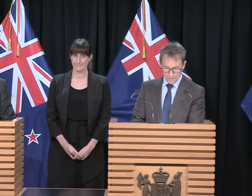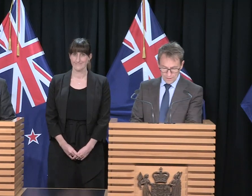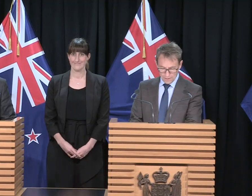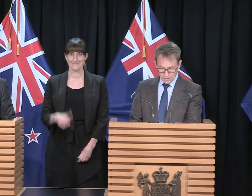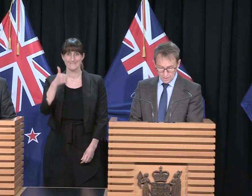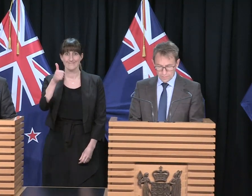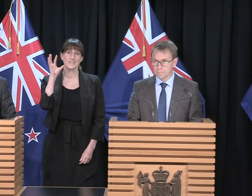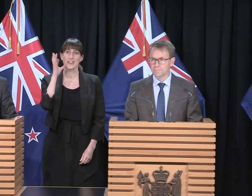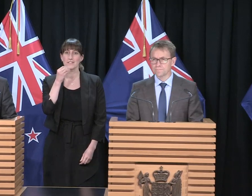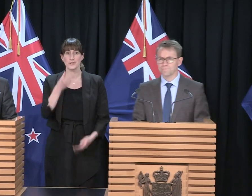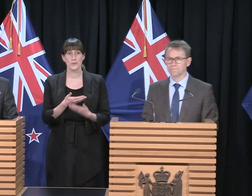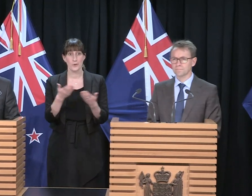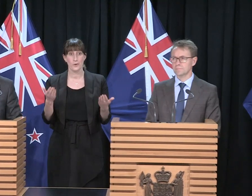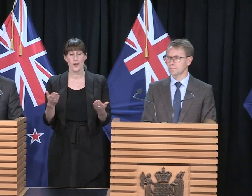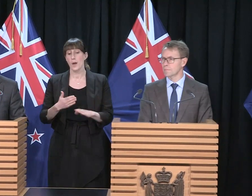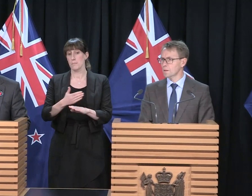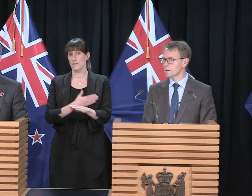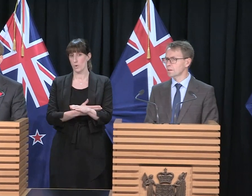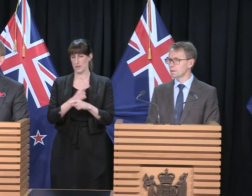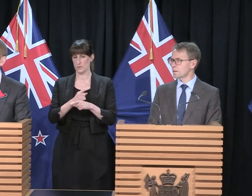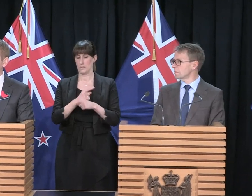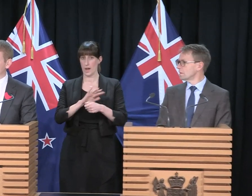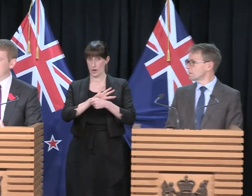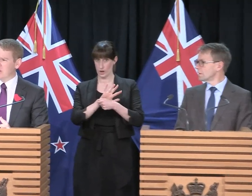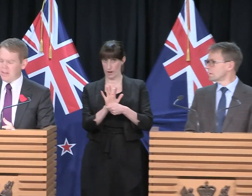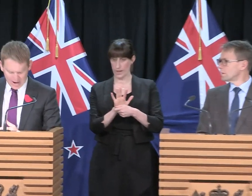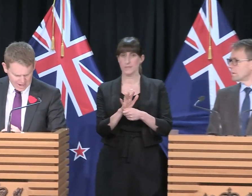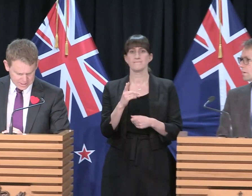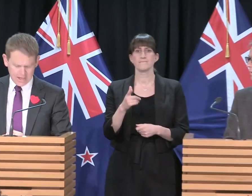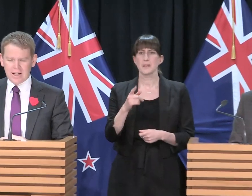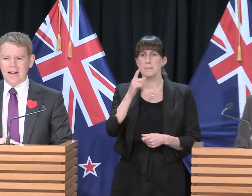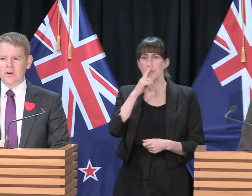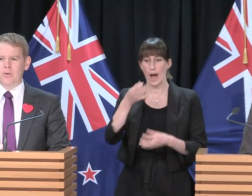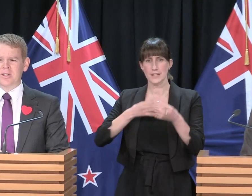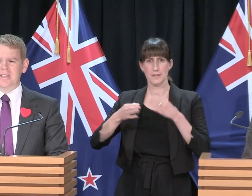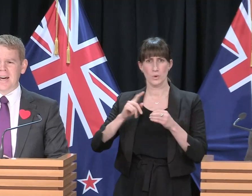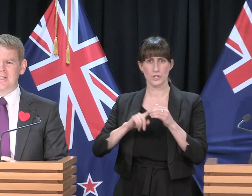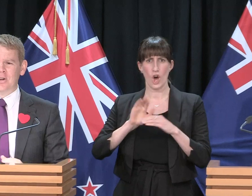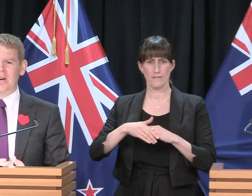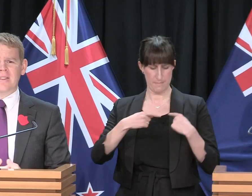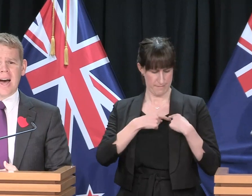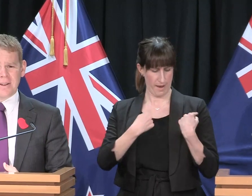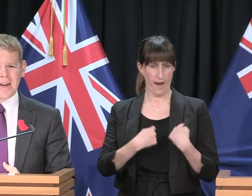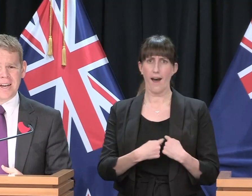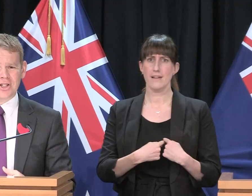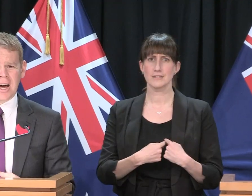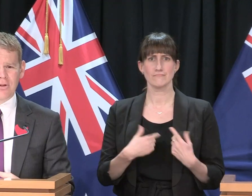Welcome to Red Bee Media's Live Remote Broadcasting Service. Good afternoon, everybody. Before I get into today's COVID brief,